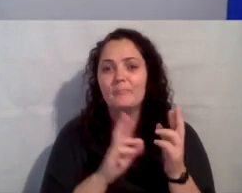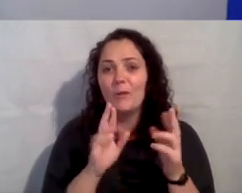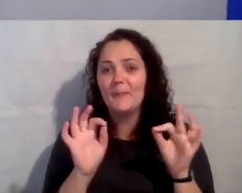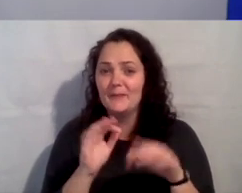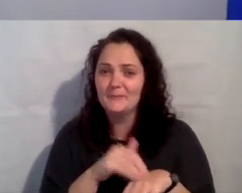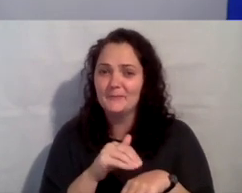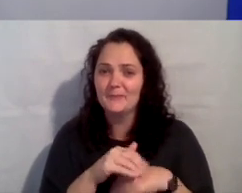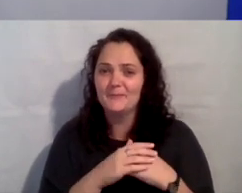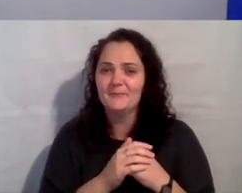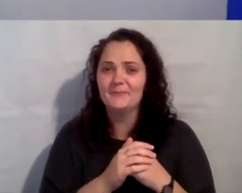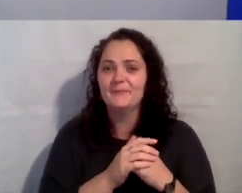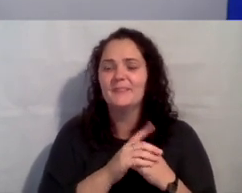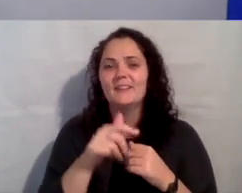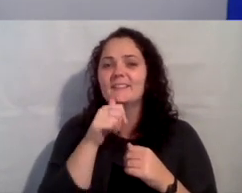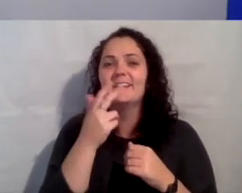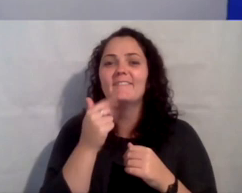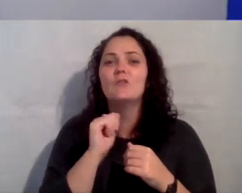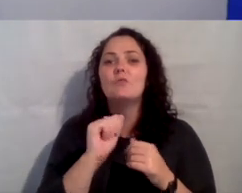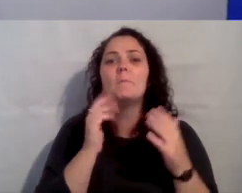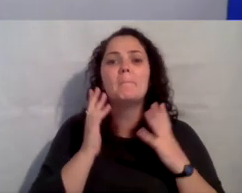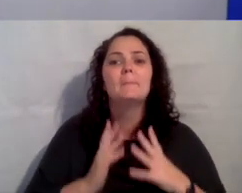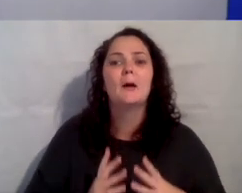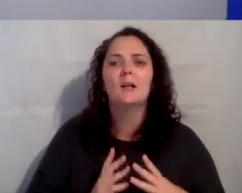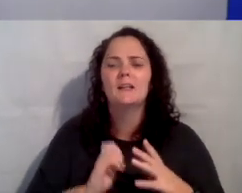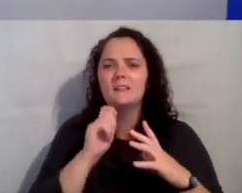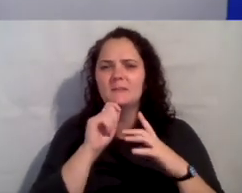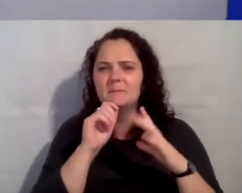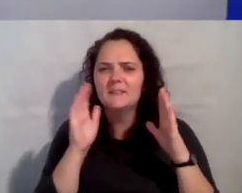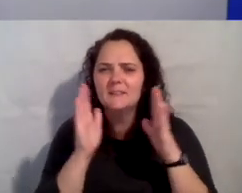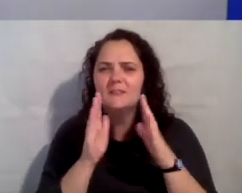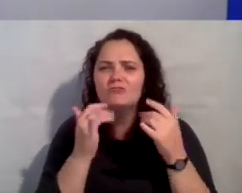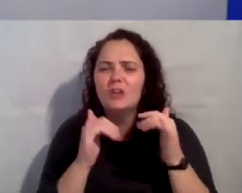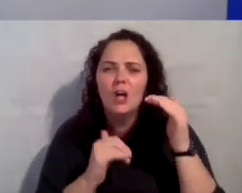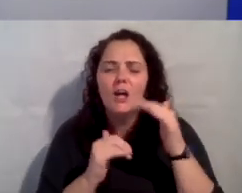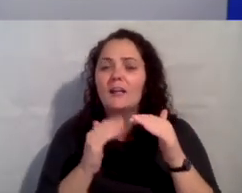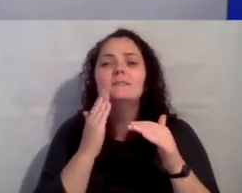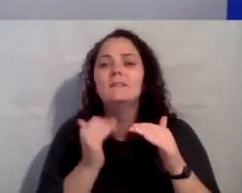along – having elongated bodies is not going to get in the way this week at all as we do gestural drawing and you will have a